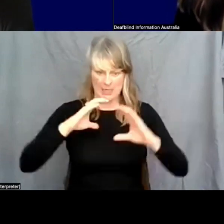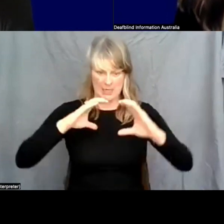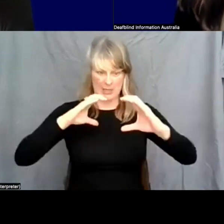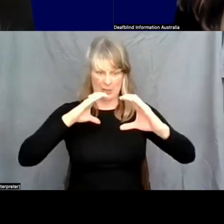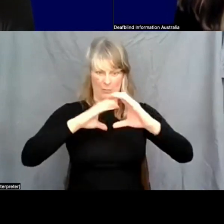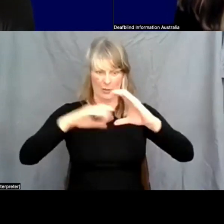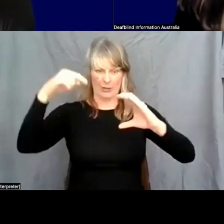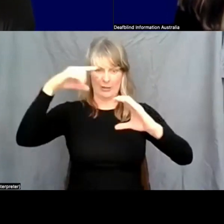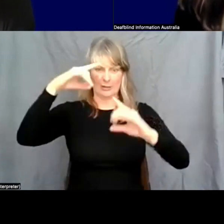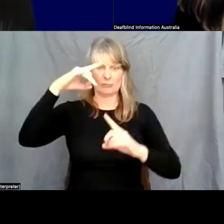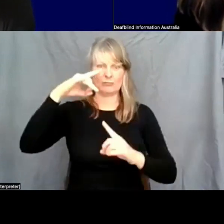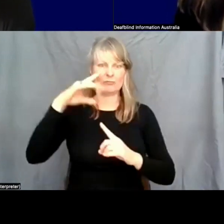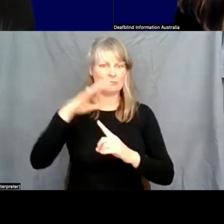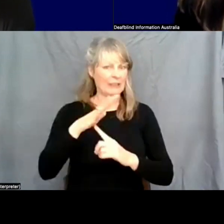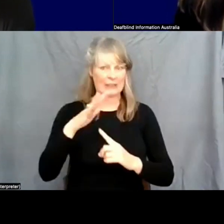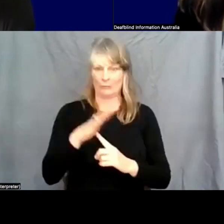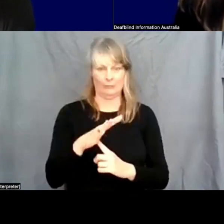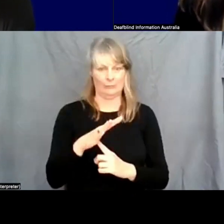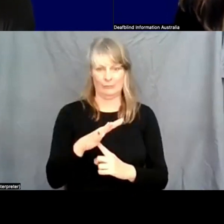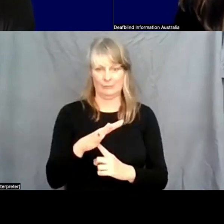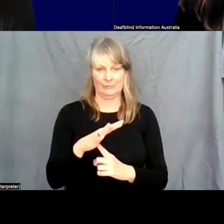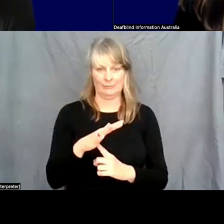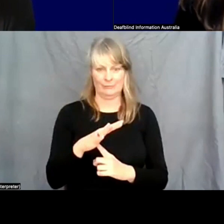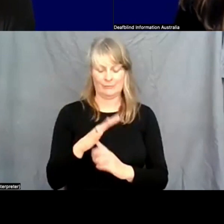Anyone working in deafblindness